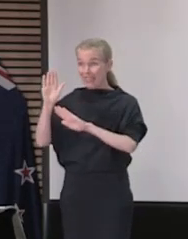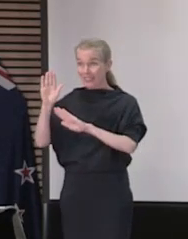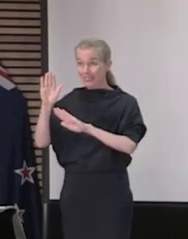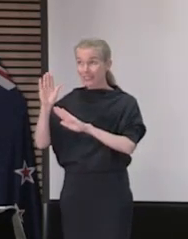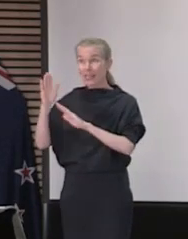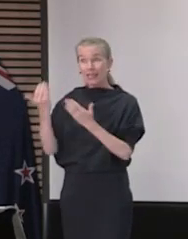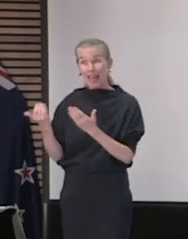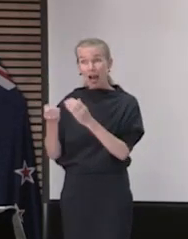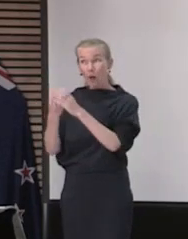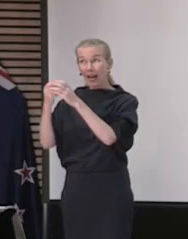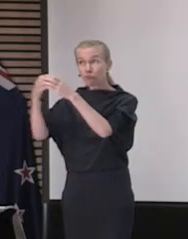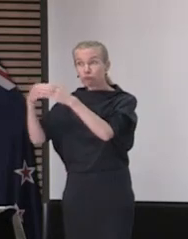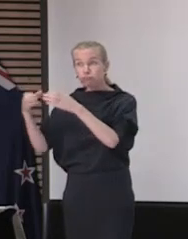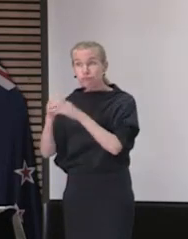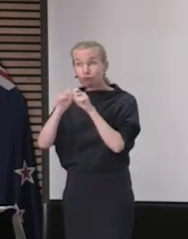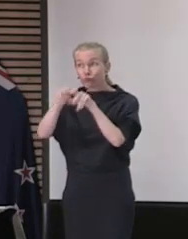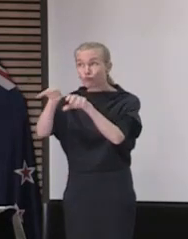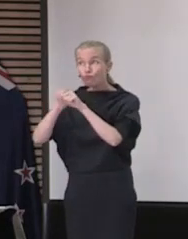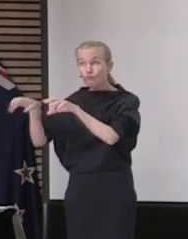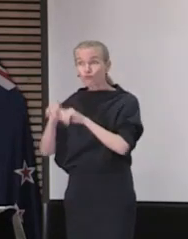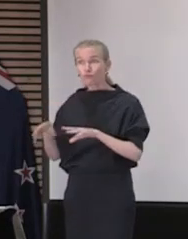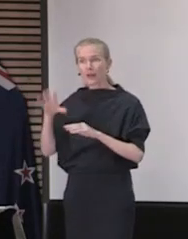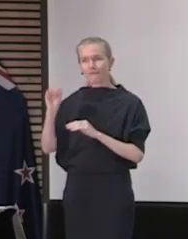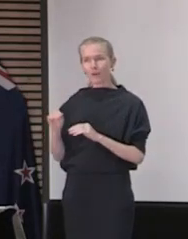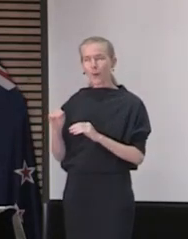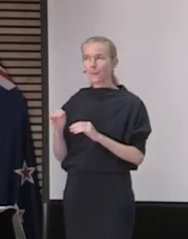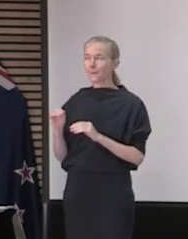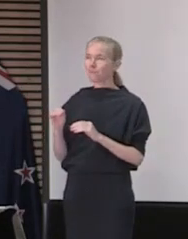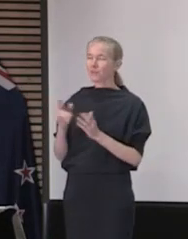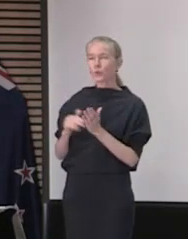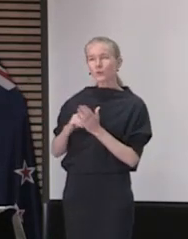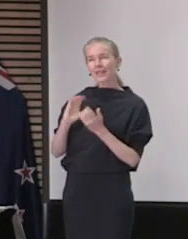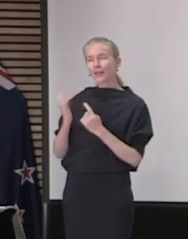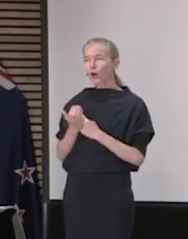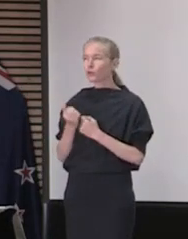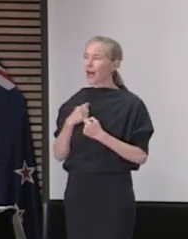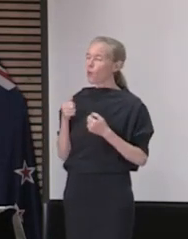They're weddings. You know, they're functionswhere loved ones have gottogether before weddings.